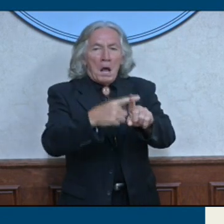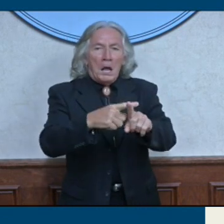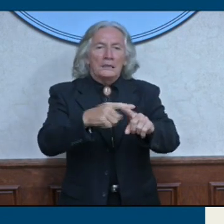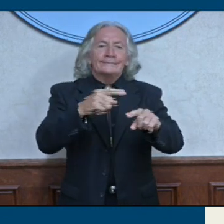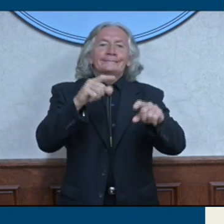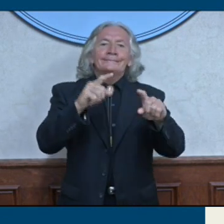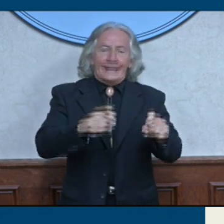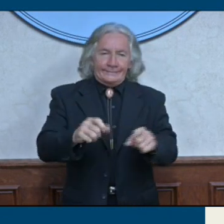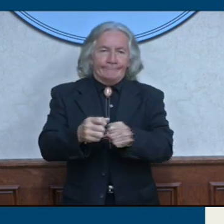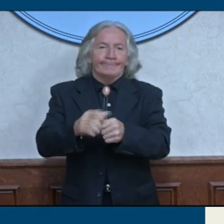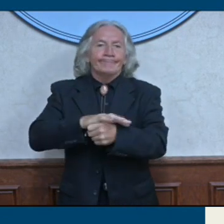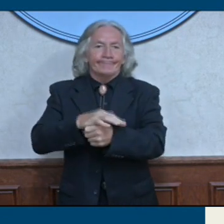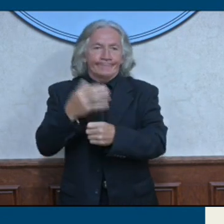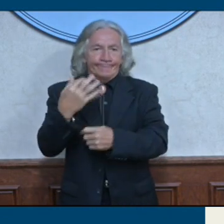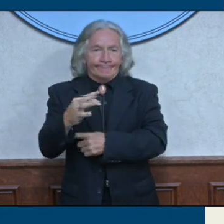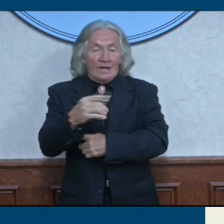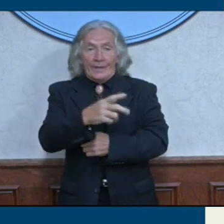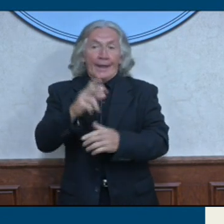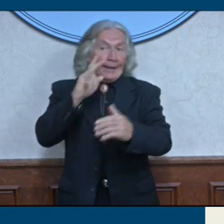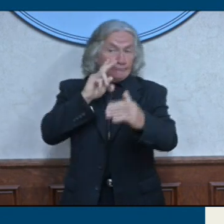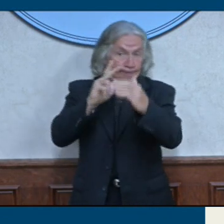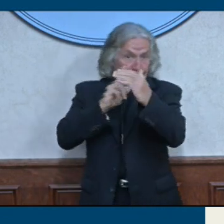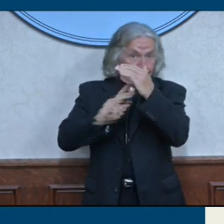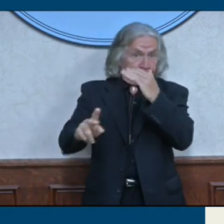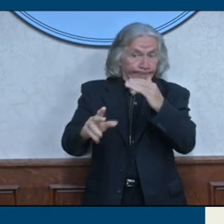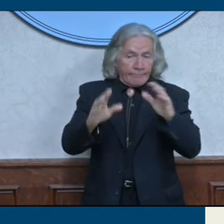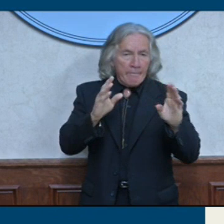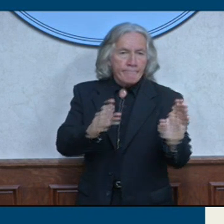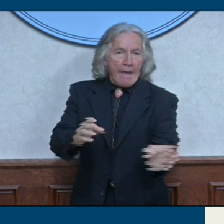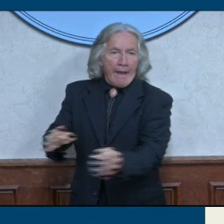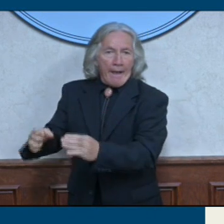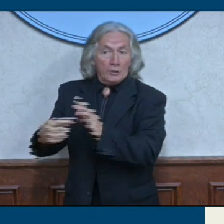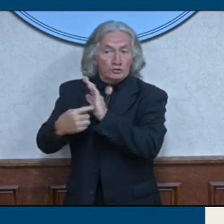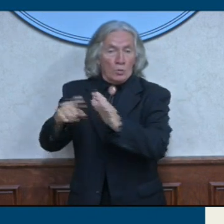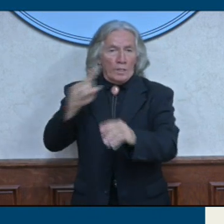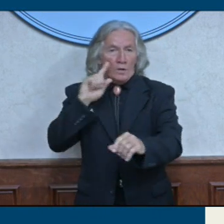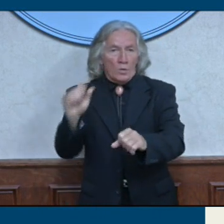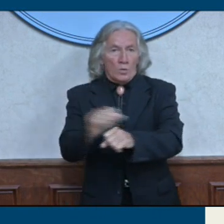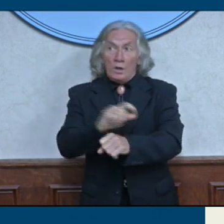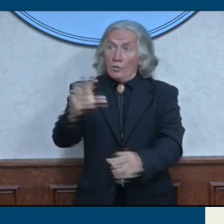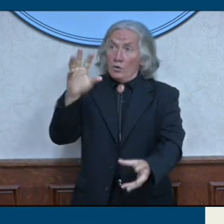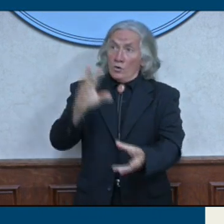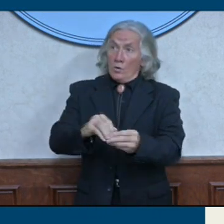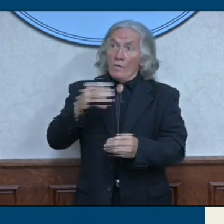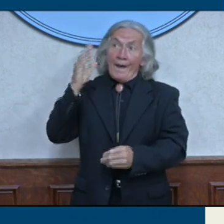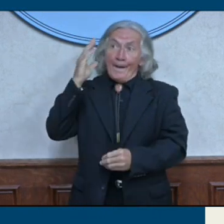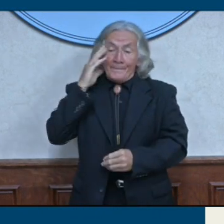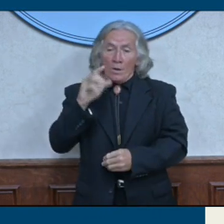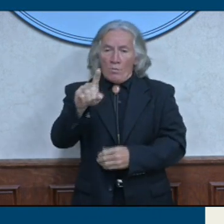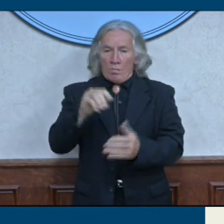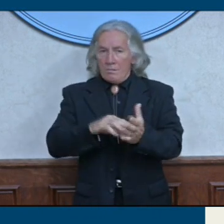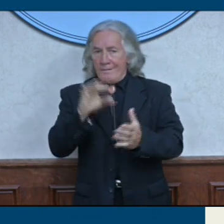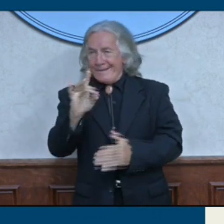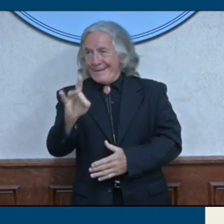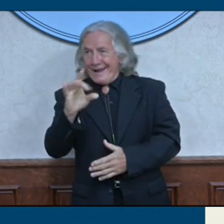TO EL PASO EL PASO RECENTLY HAD A HAD A A PRETTY STEEP NUMBER OF PATIENTS SO TESTING POSITIVE IN THE PAST COUPLE OF WEEKS. THEY ANTICIPATED THAT